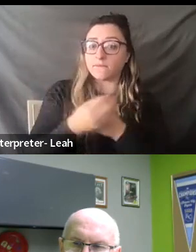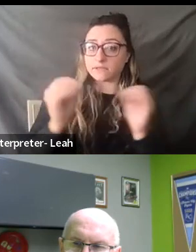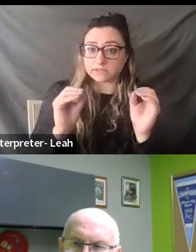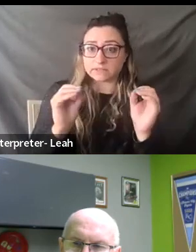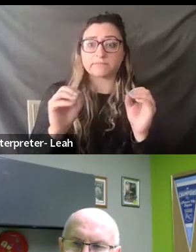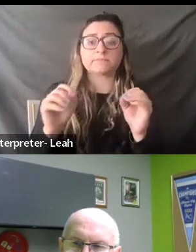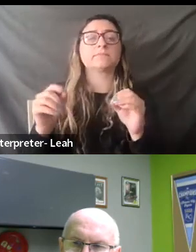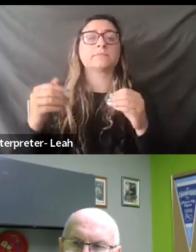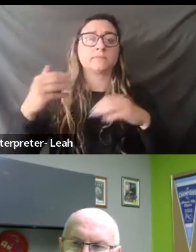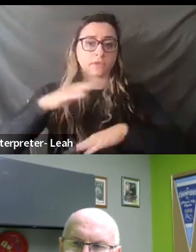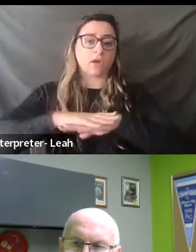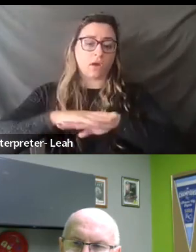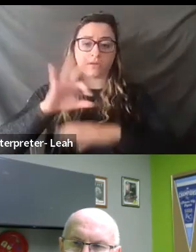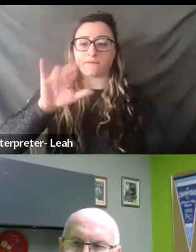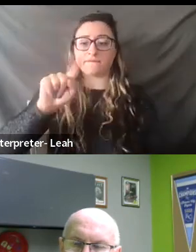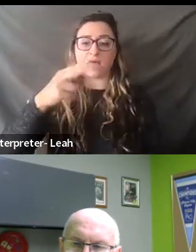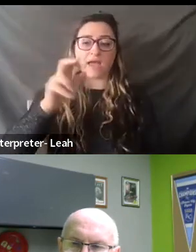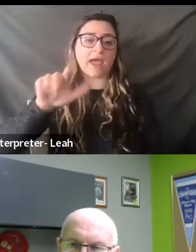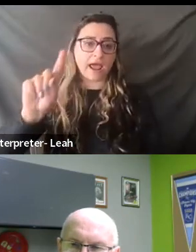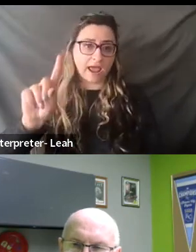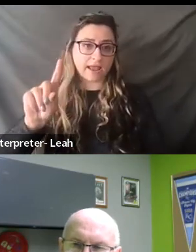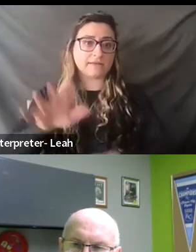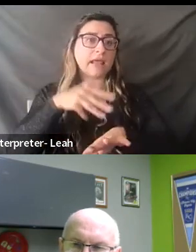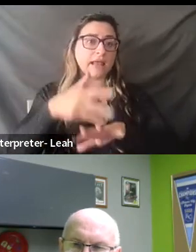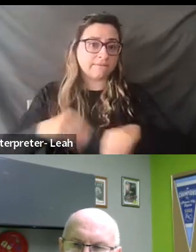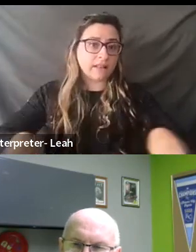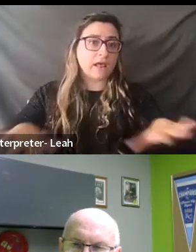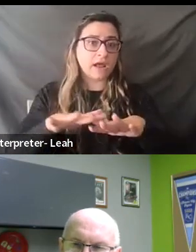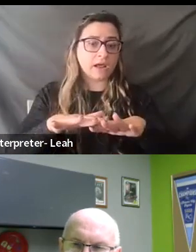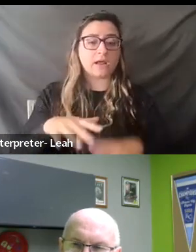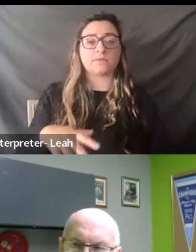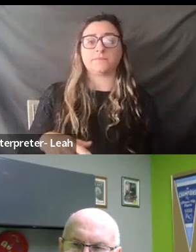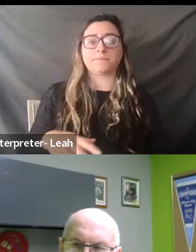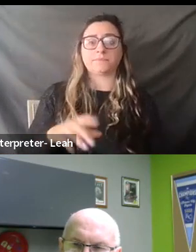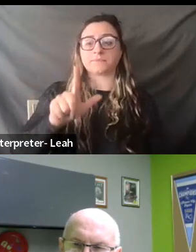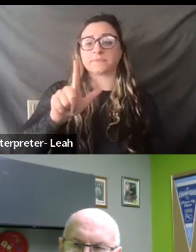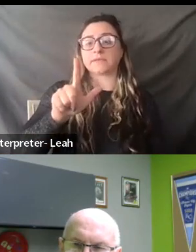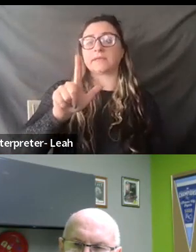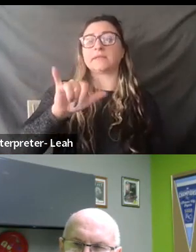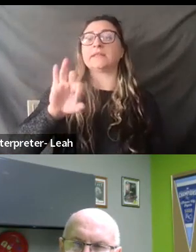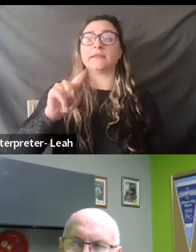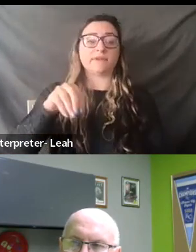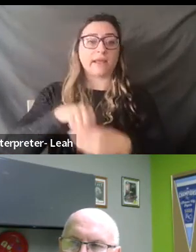The centres that we pulled into this project were mainstream CIL in Little Rock Arkansas, southeast Arkansas independent living services in While Hall, Arkansas; Mayoral in St. Joseph, Missouri, Rail in Kirksville, Missouri, Heartland independent living center in Ownsville, Missouri.